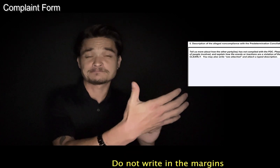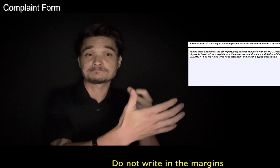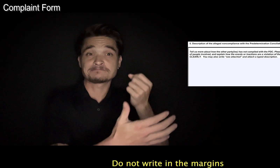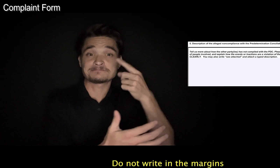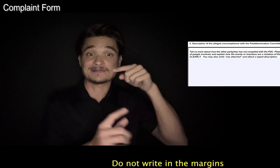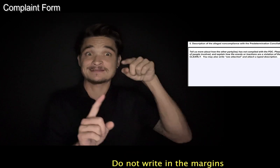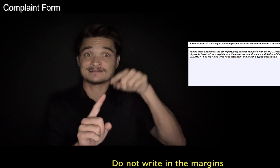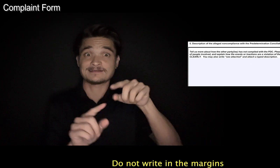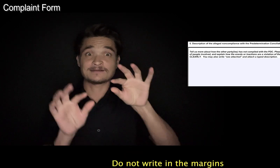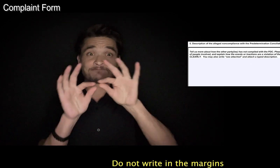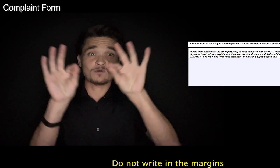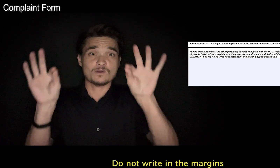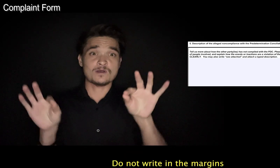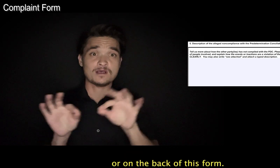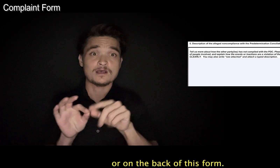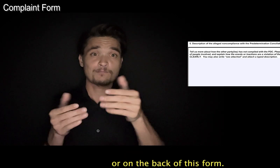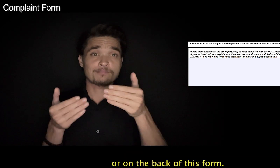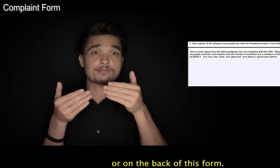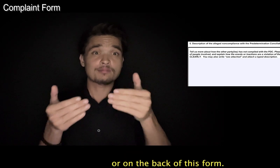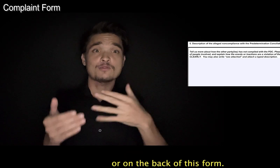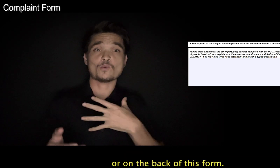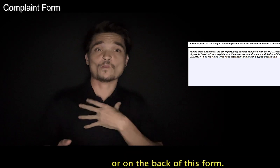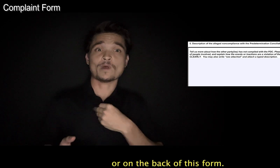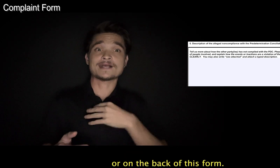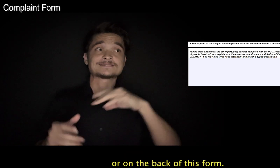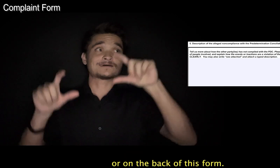Do not write in the margins or on the back of this form.